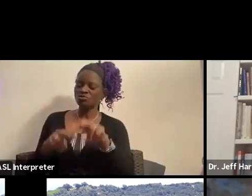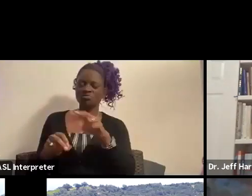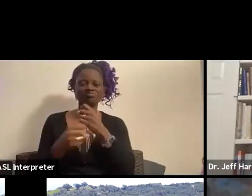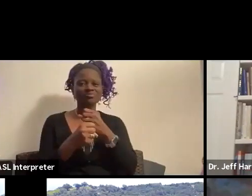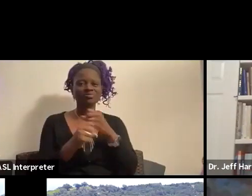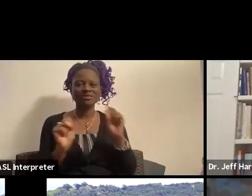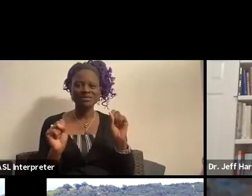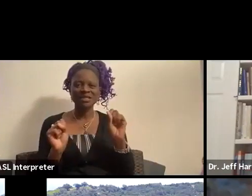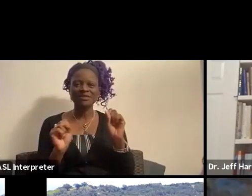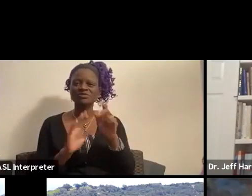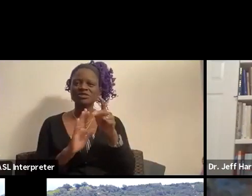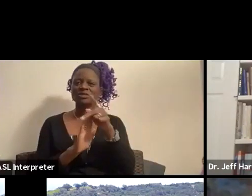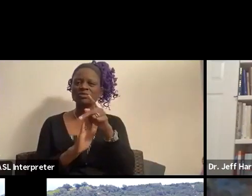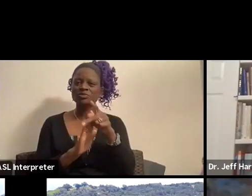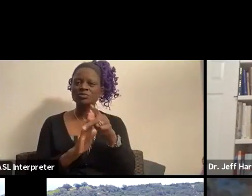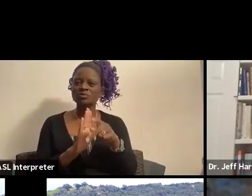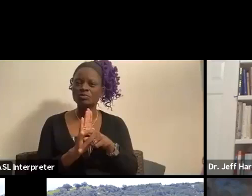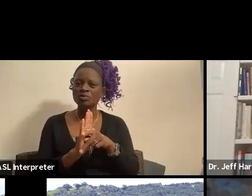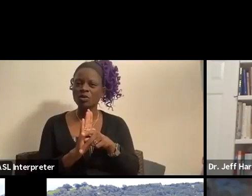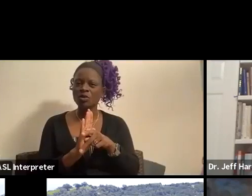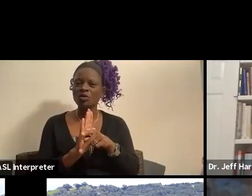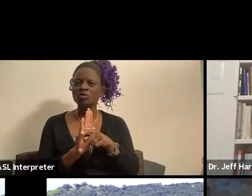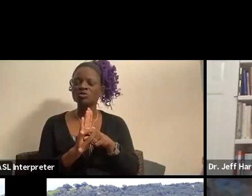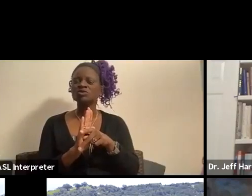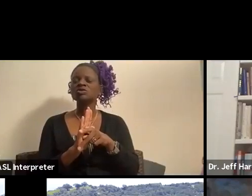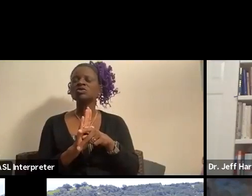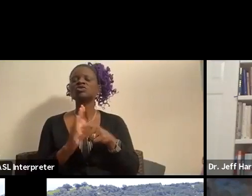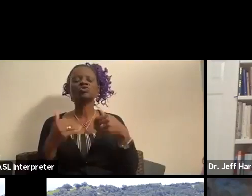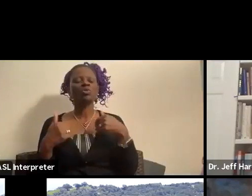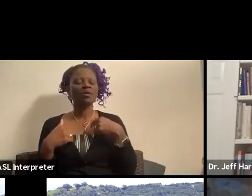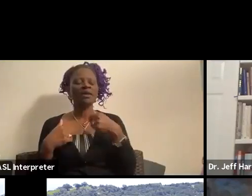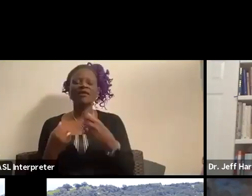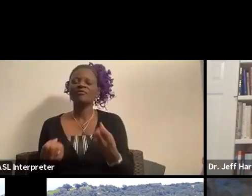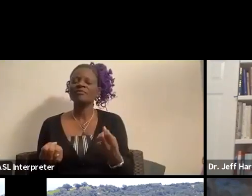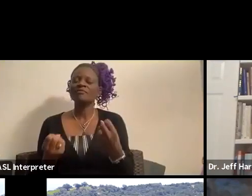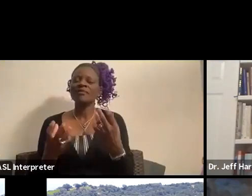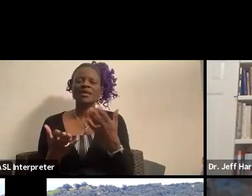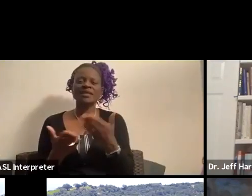resources to be safe, then you have other factors to make those decisions.